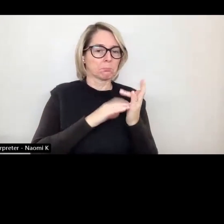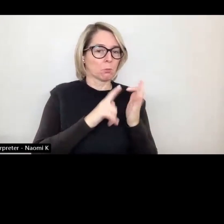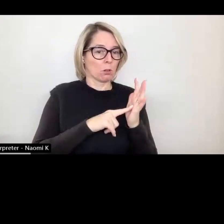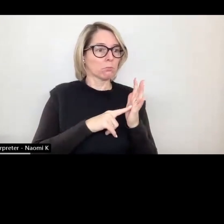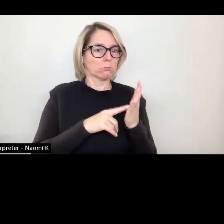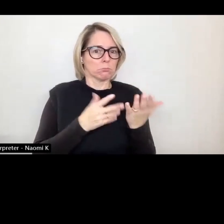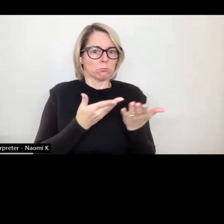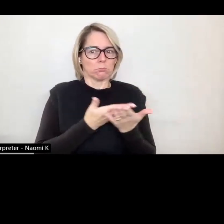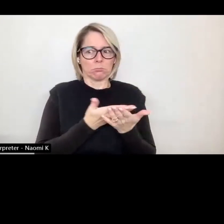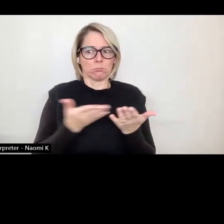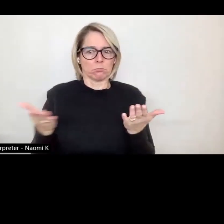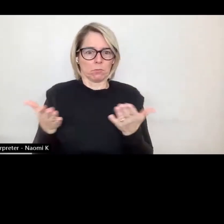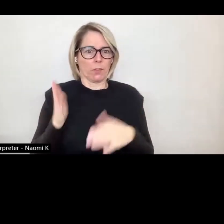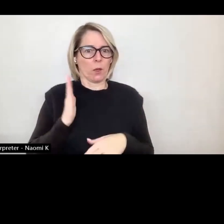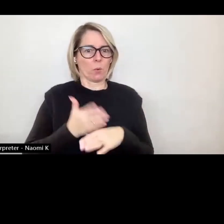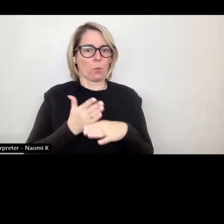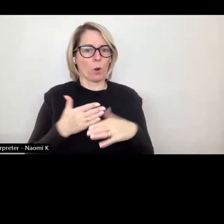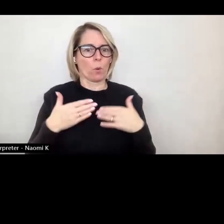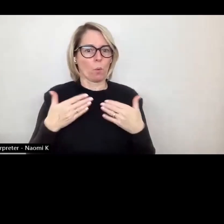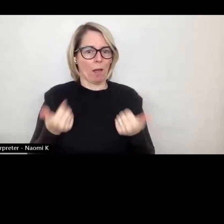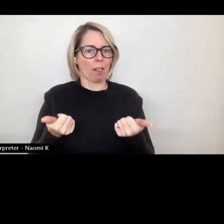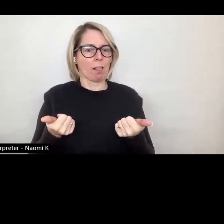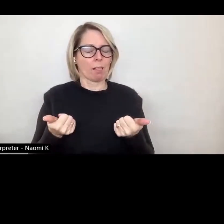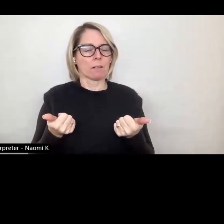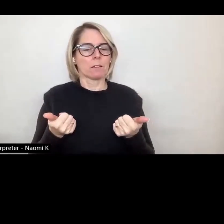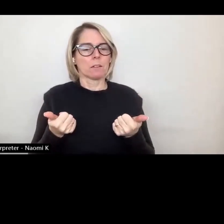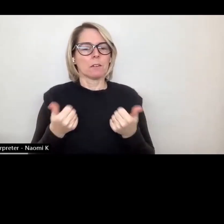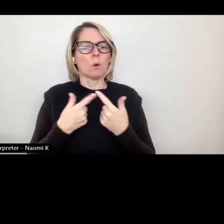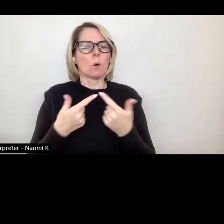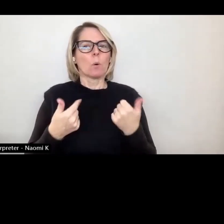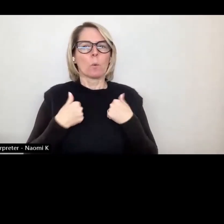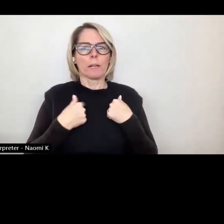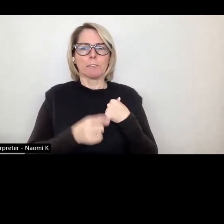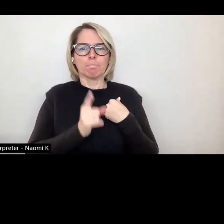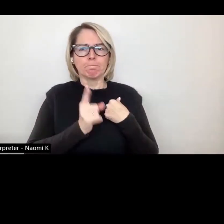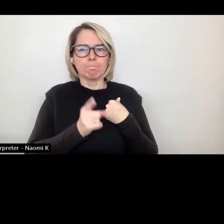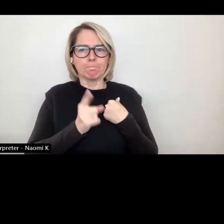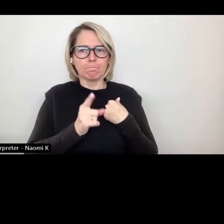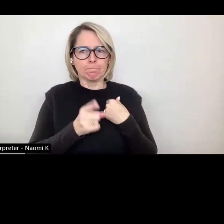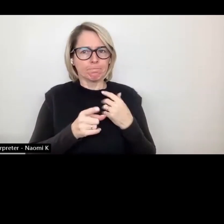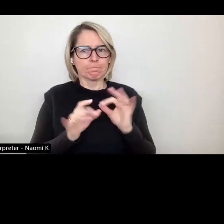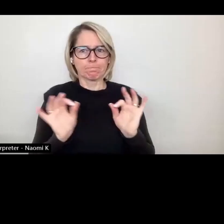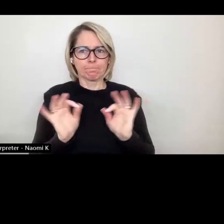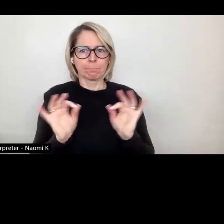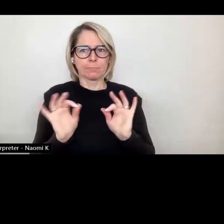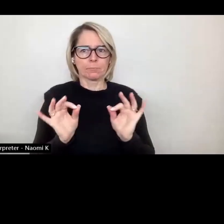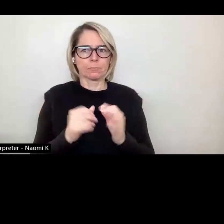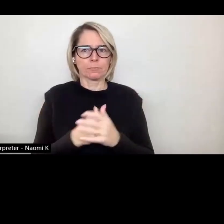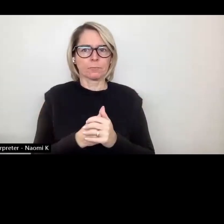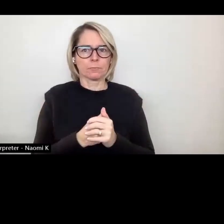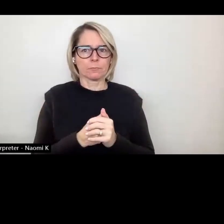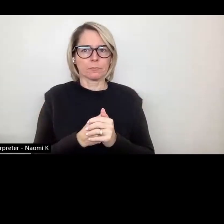We don't intend dictating to providers how they go about achieving the outcomes we are looking for.